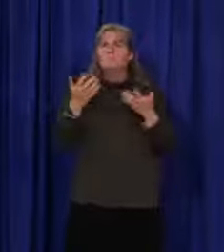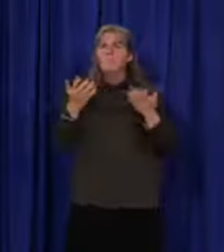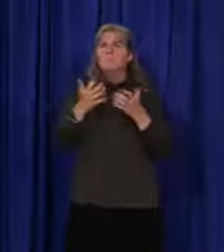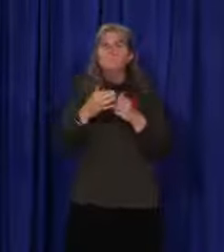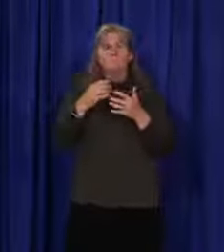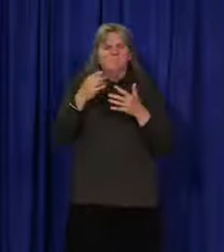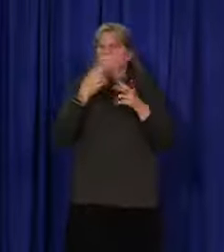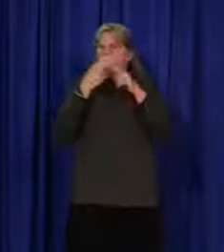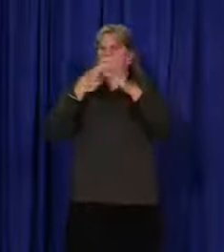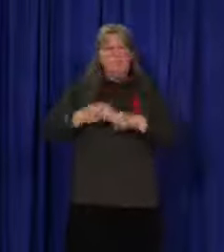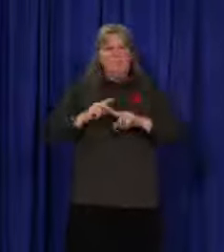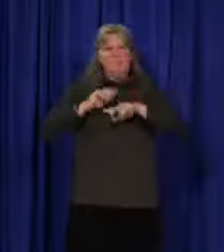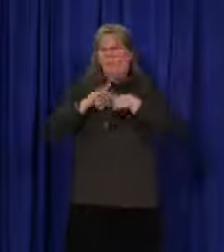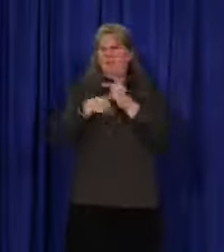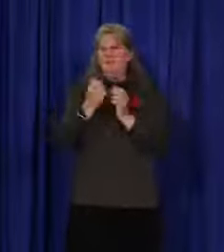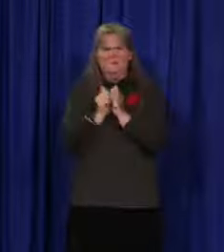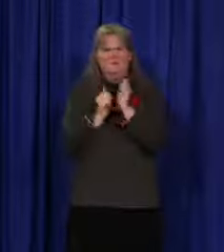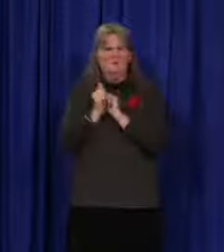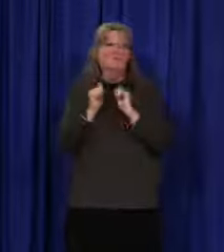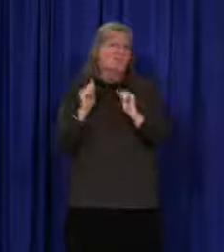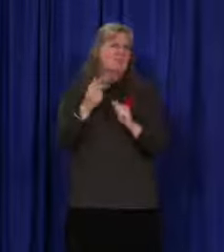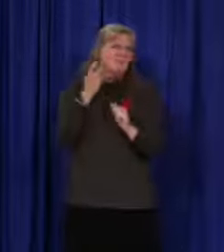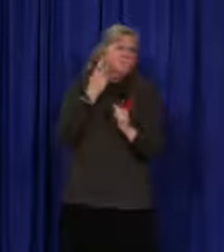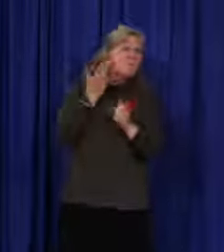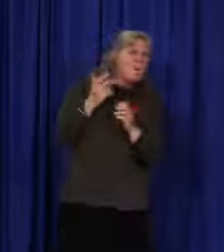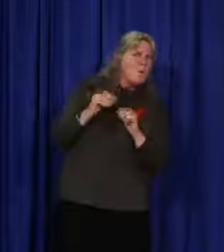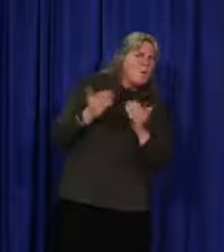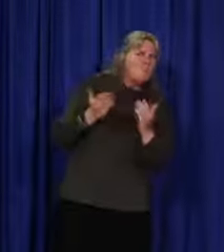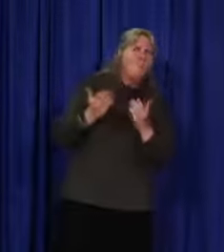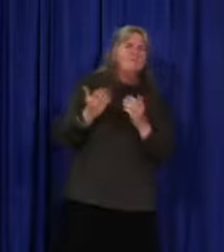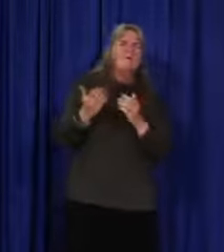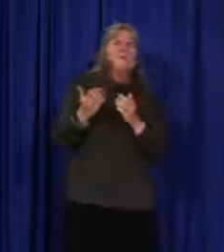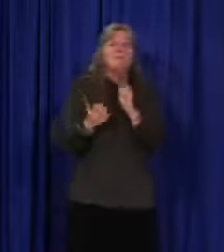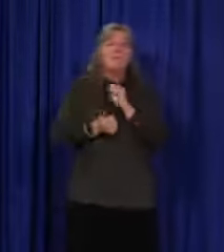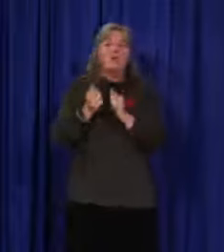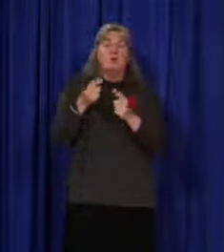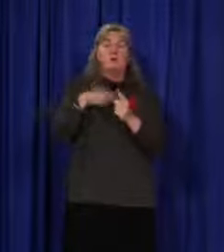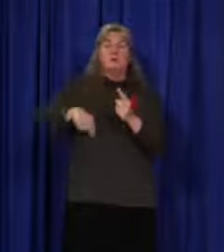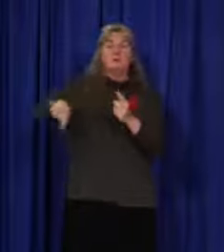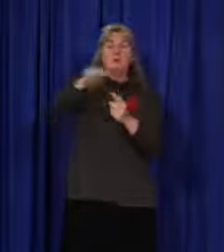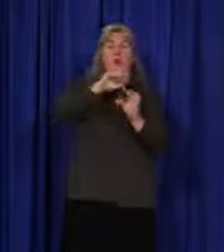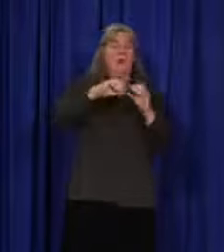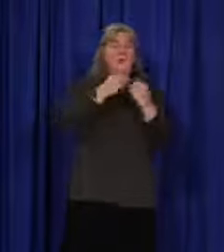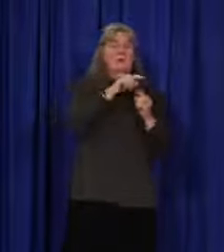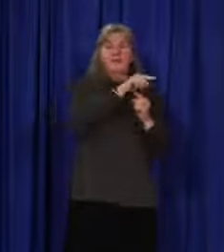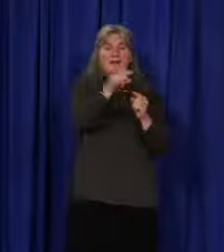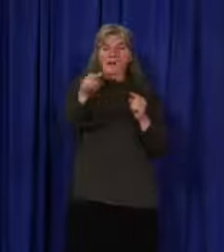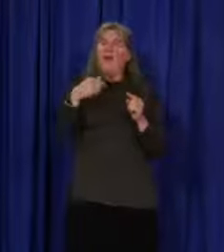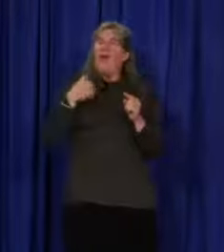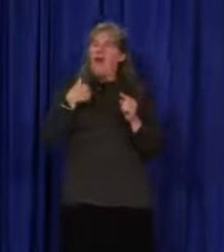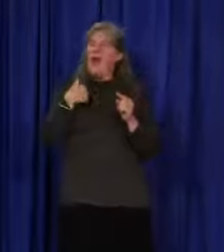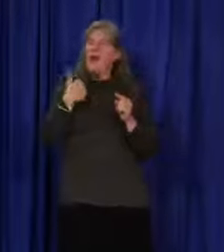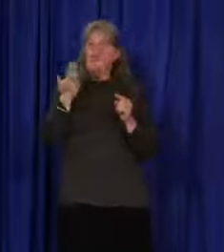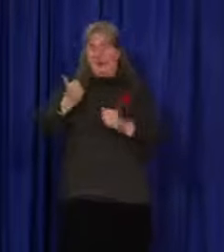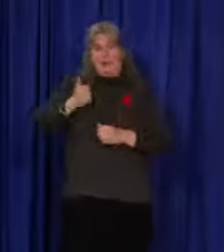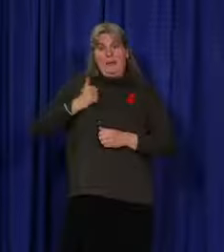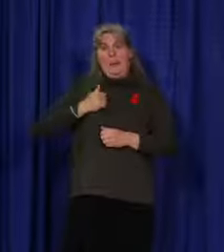normal? So thank you for the question. And again we're very pleased that students are able to return